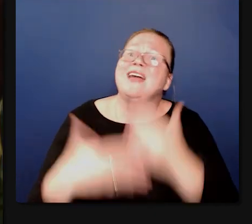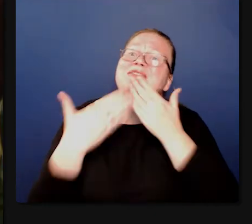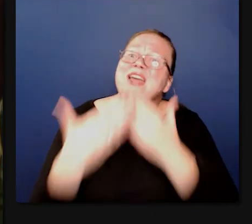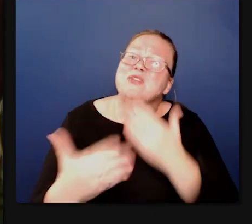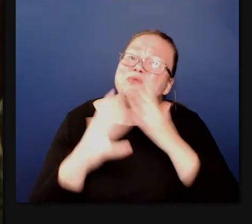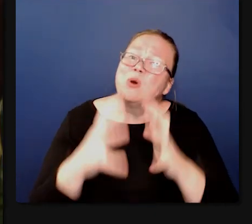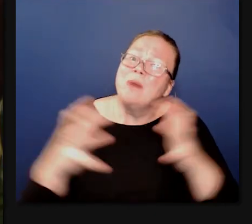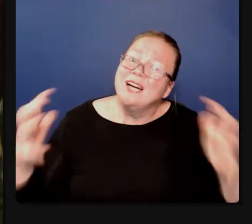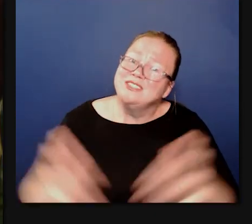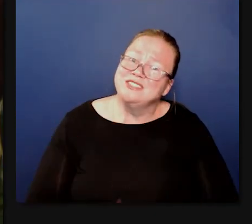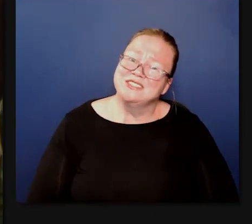Thank you so much.